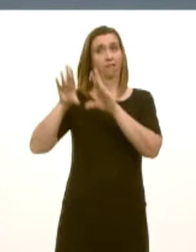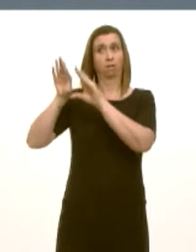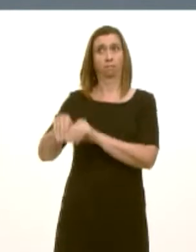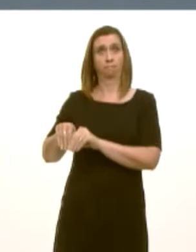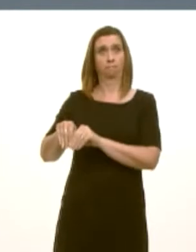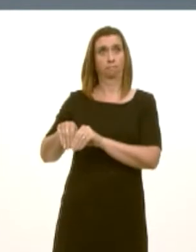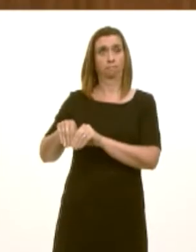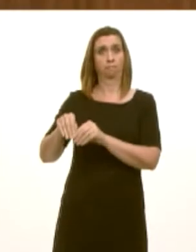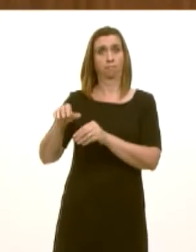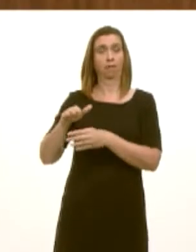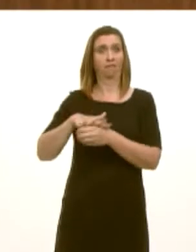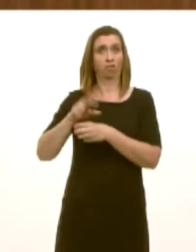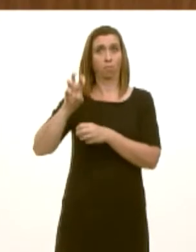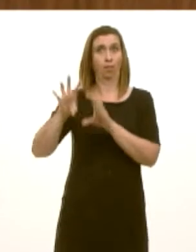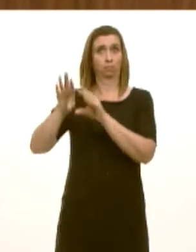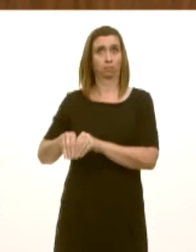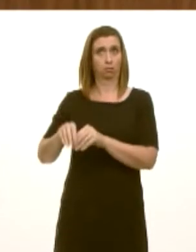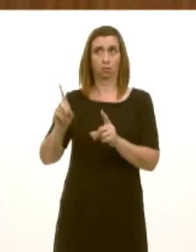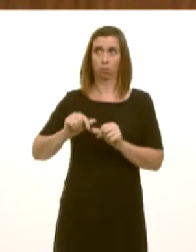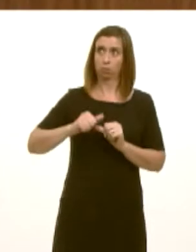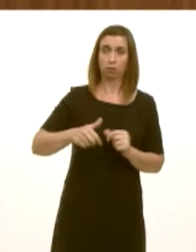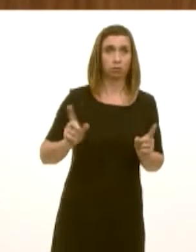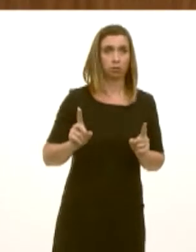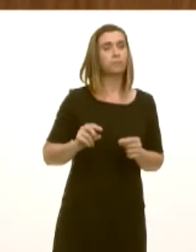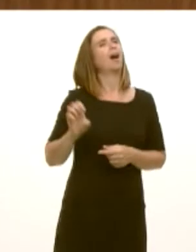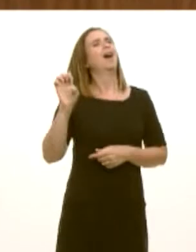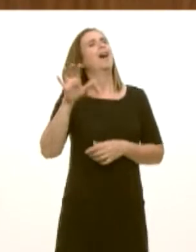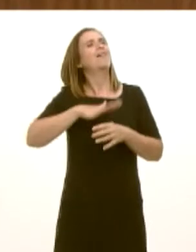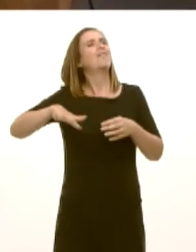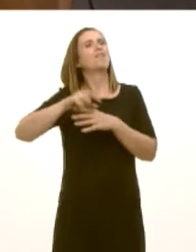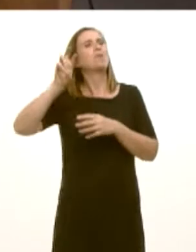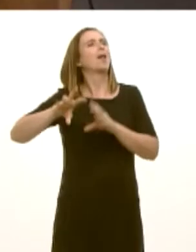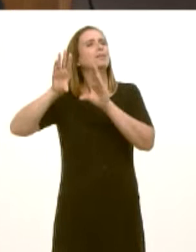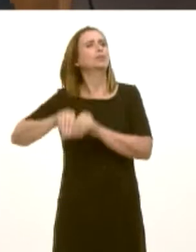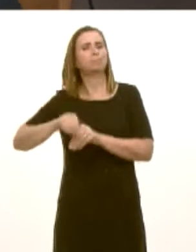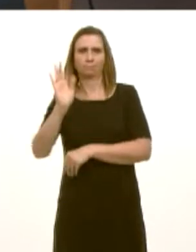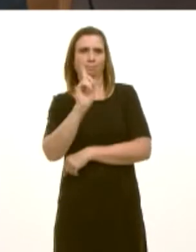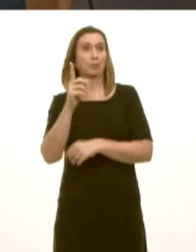Carwyn Jones: Well, funding for Environment Wales isnít stopping. Weíve put in place new grant funding arrangements.